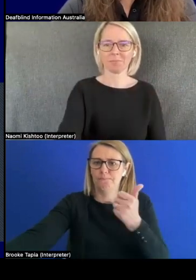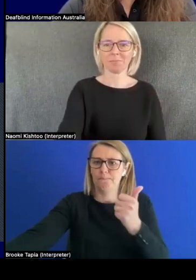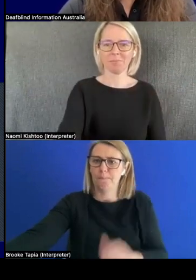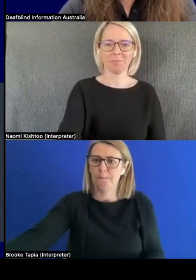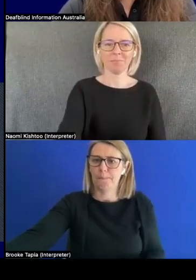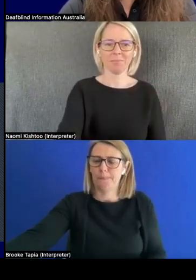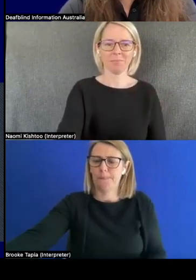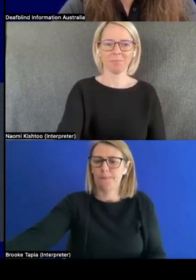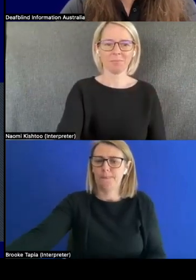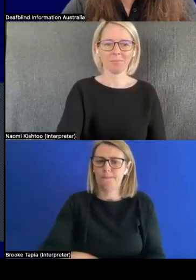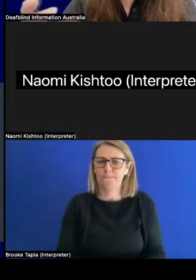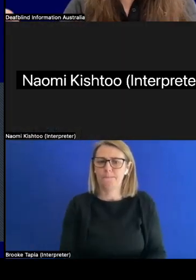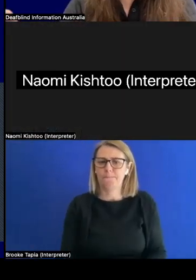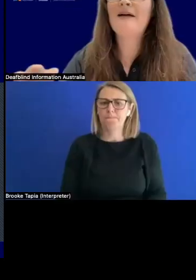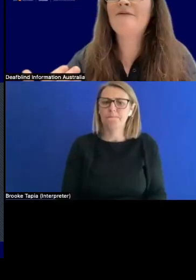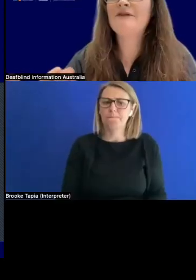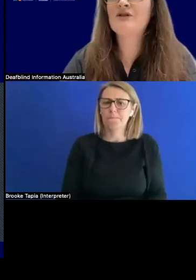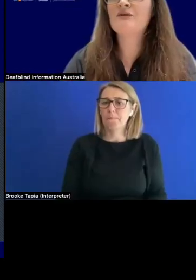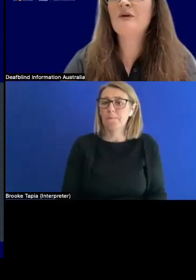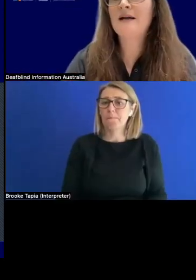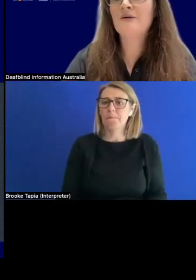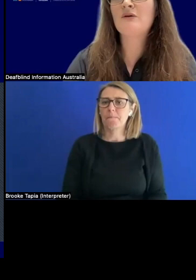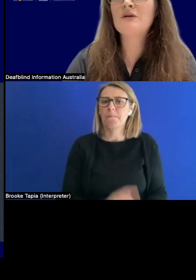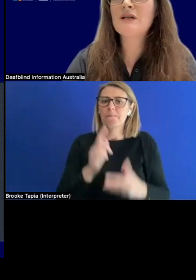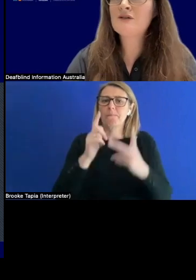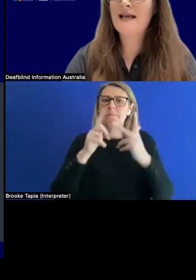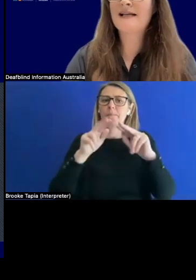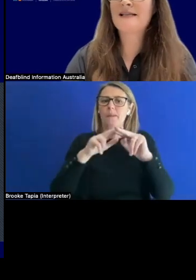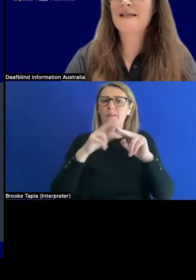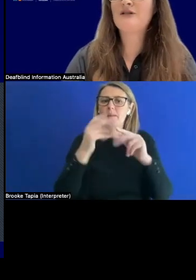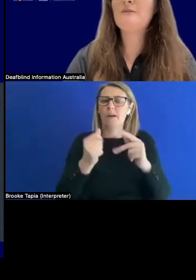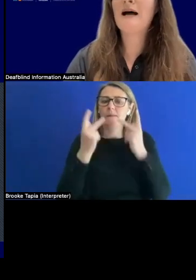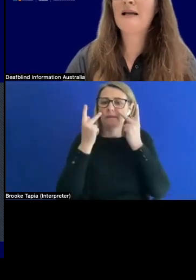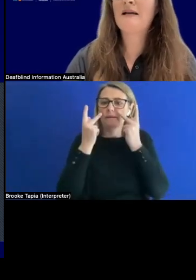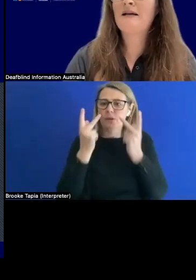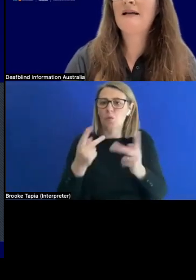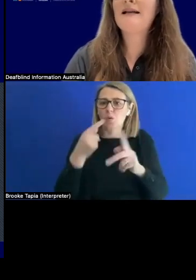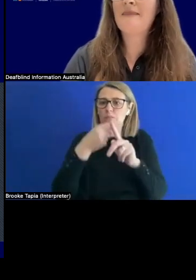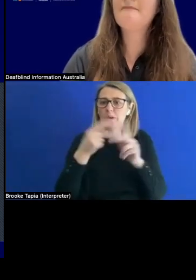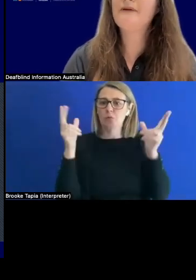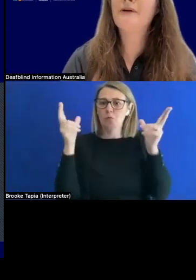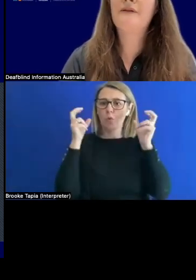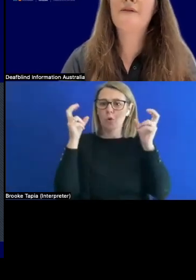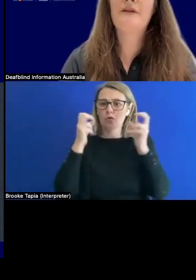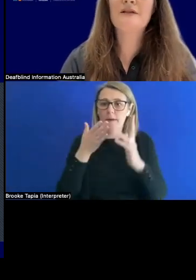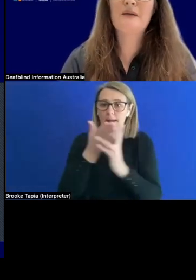and you might, if they have visual and/or auditory access, you might let them know through those